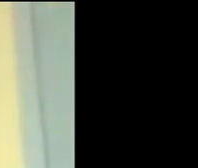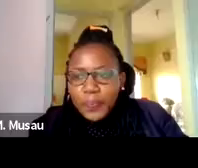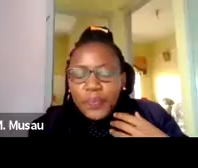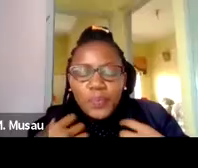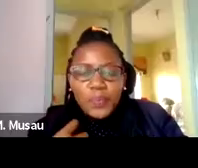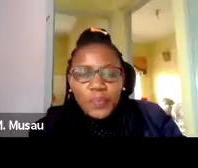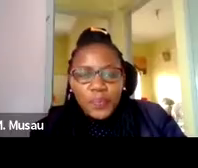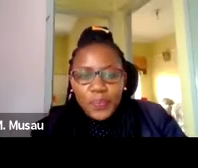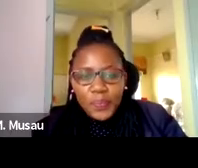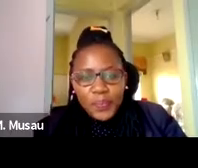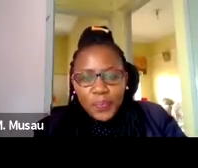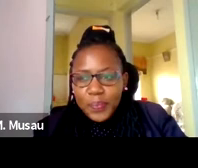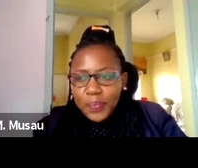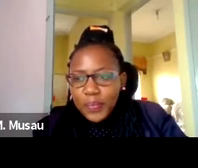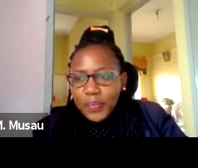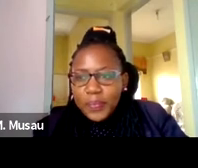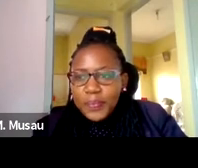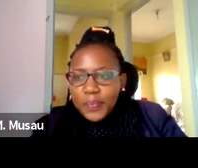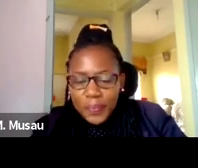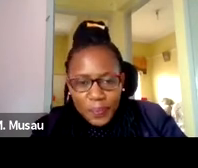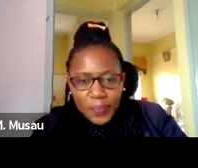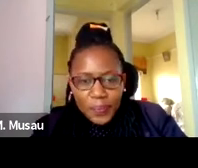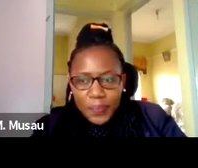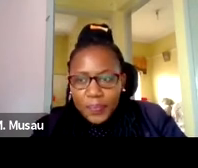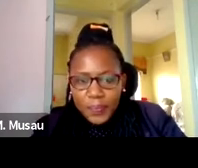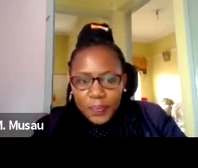panelists is -- sorry. Shrutilata